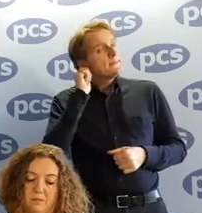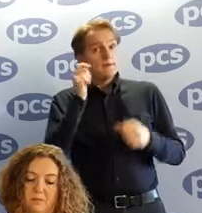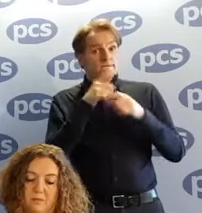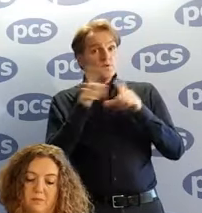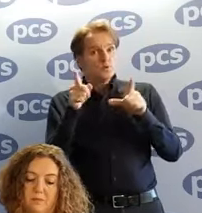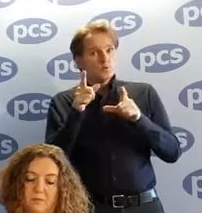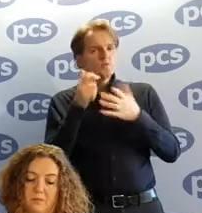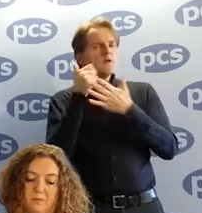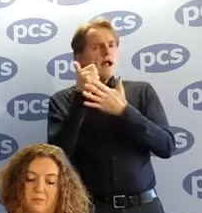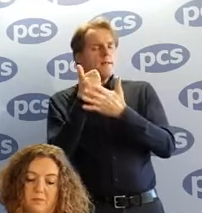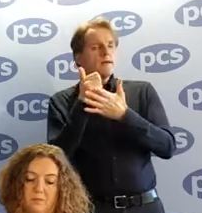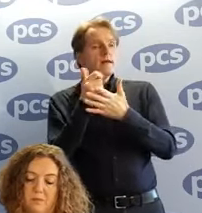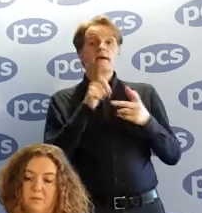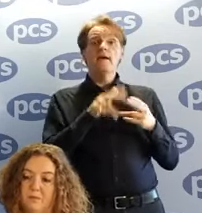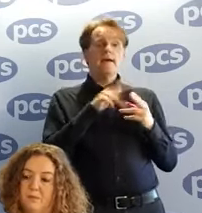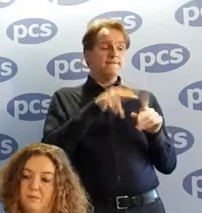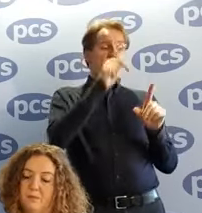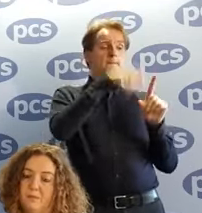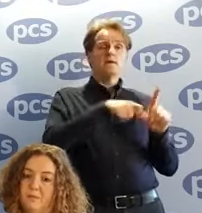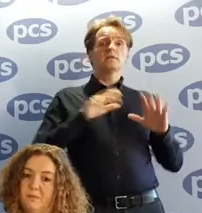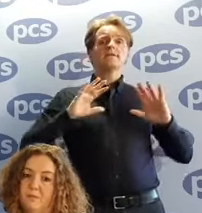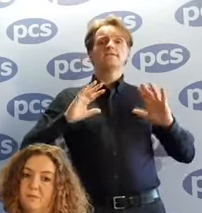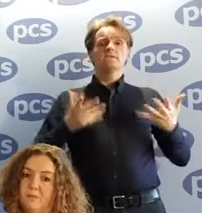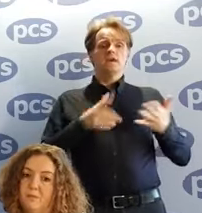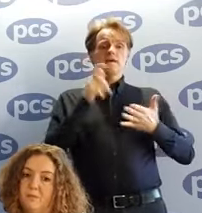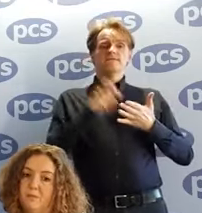if a member doesn't vote in this ballot it is the equivalent of a no vote